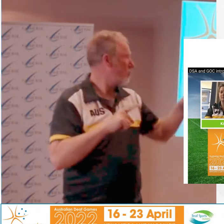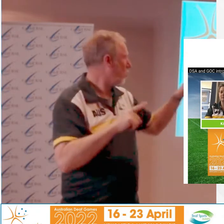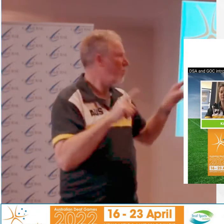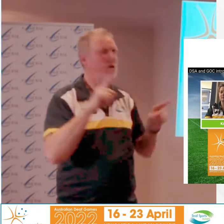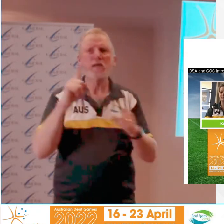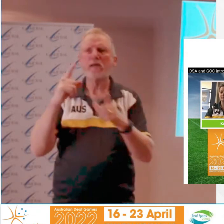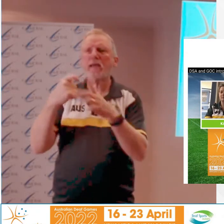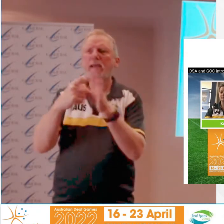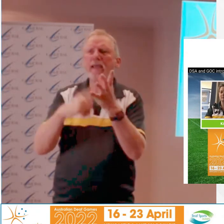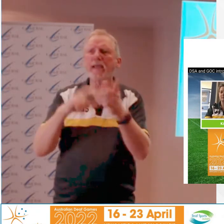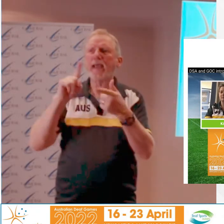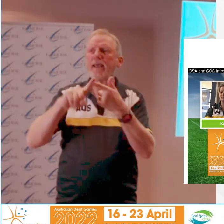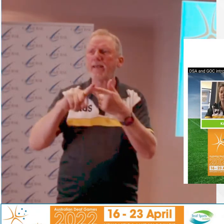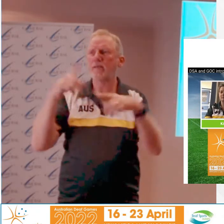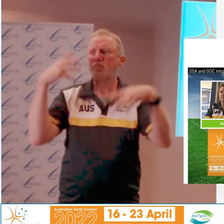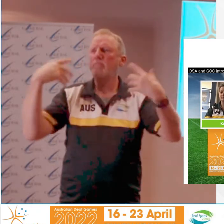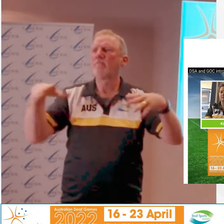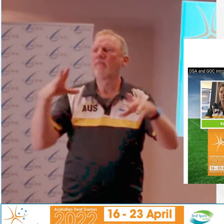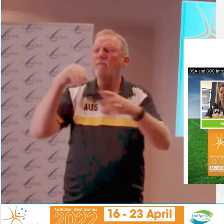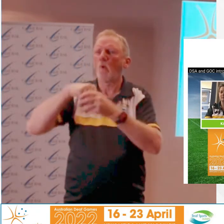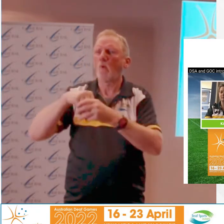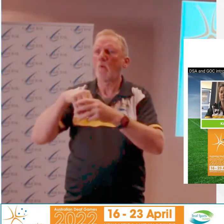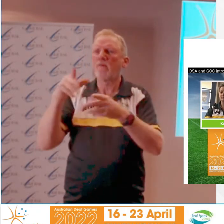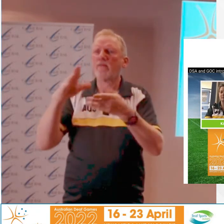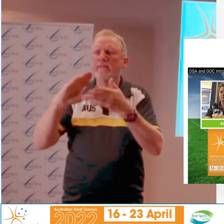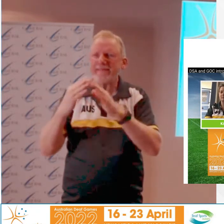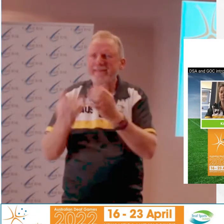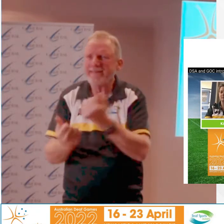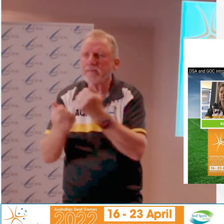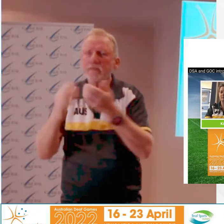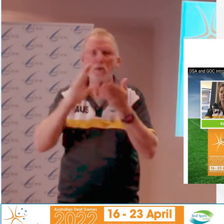she's fully into training at the moment um and katie's been involved